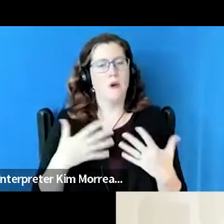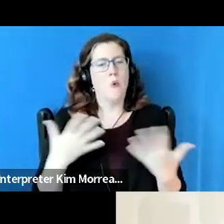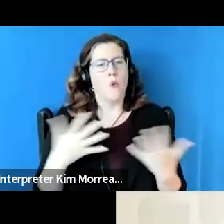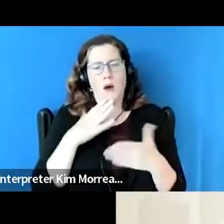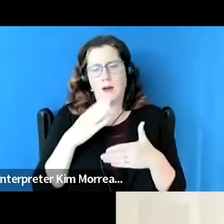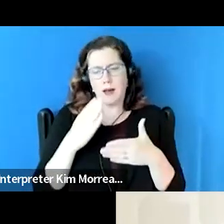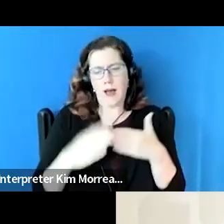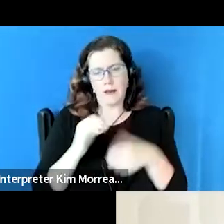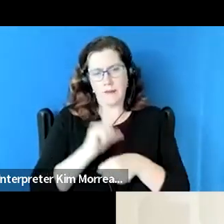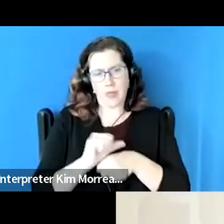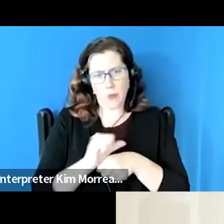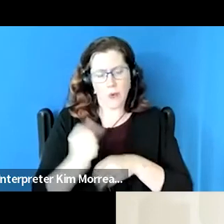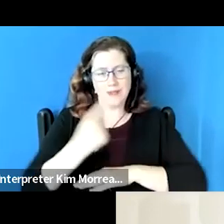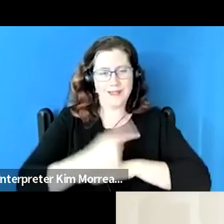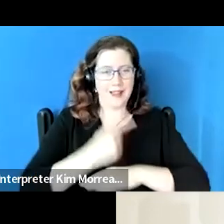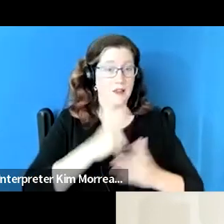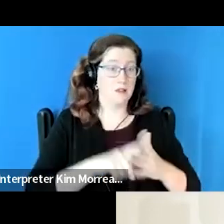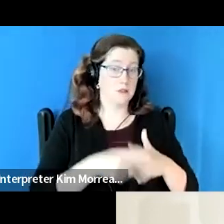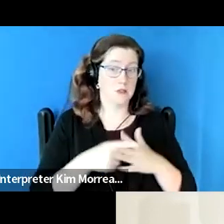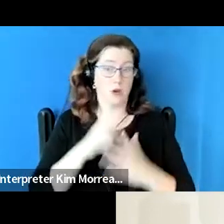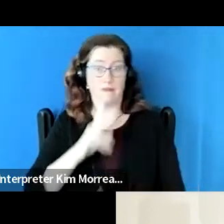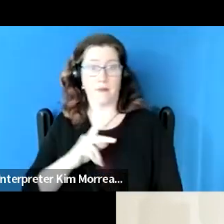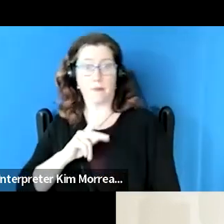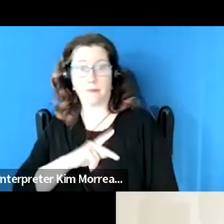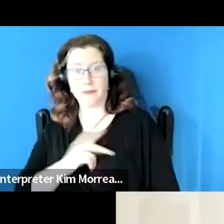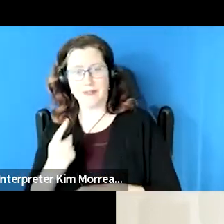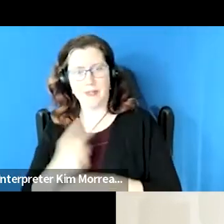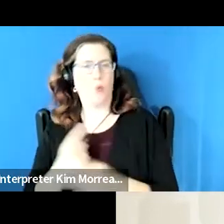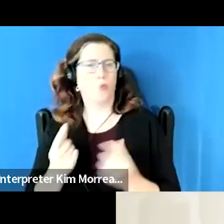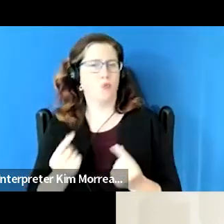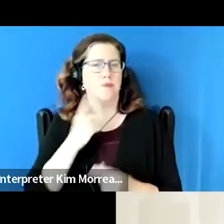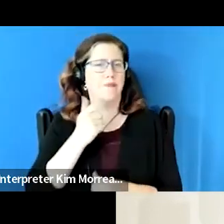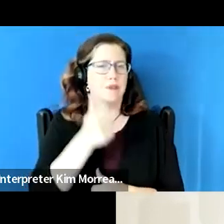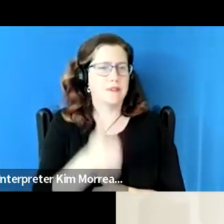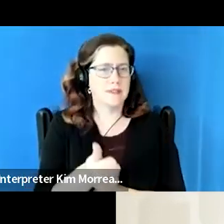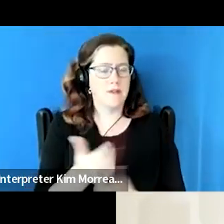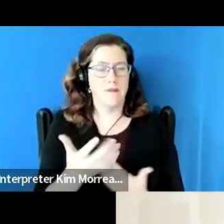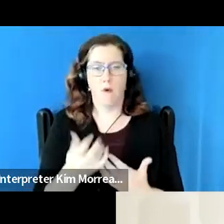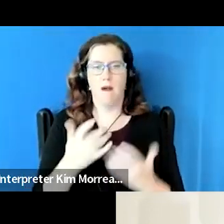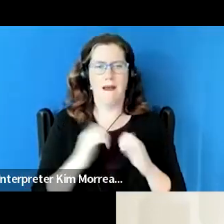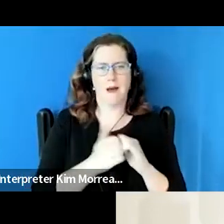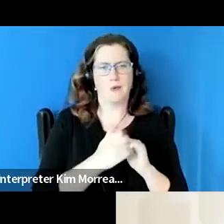and sort of the start of your personal day, like, is there something you can do for yourself or just to switch gears?